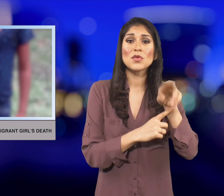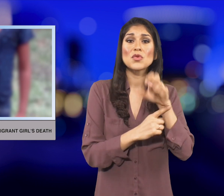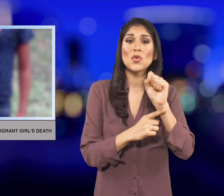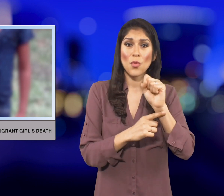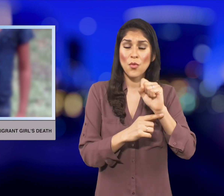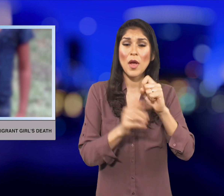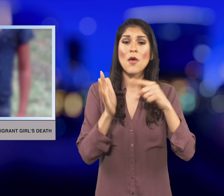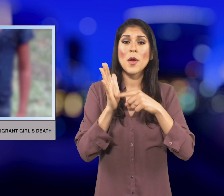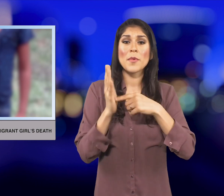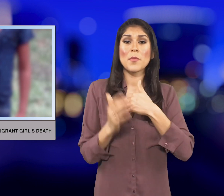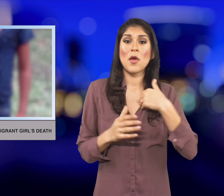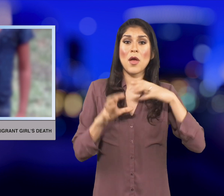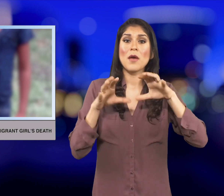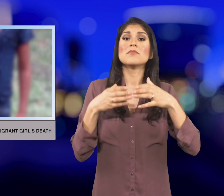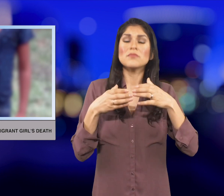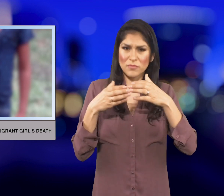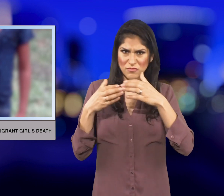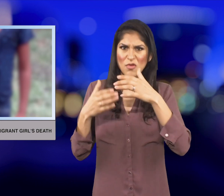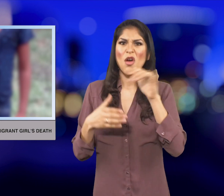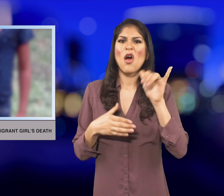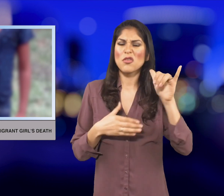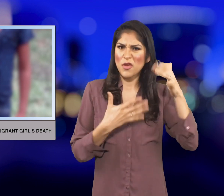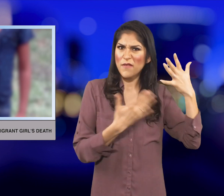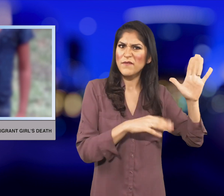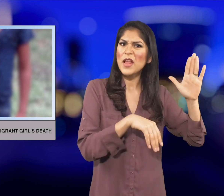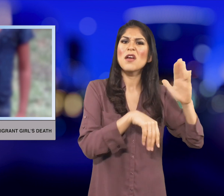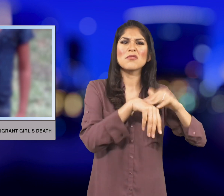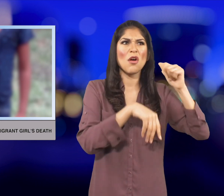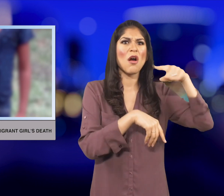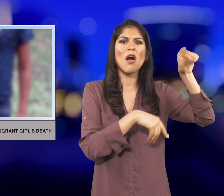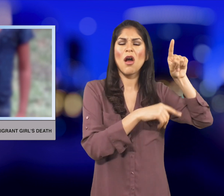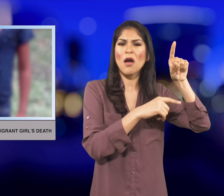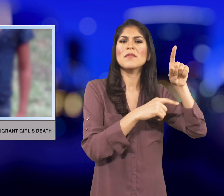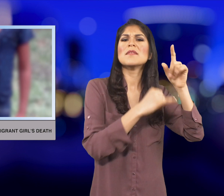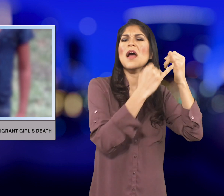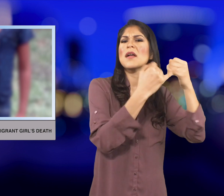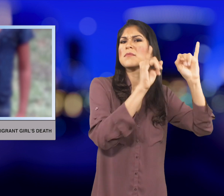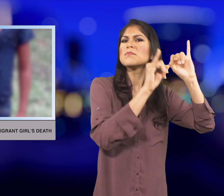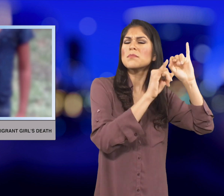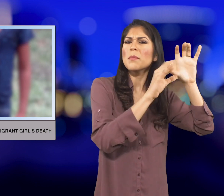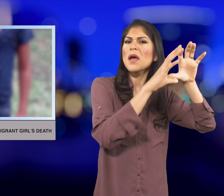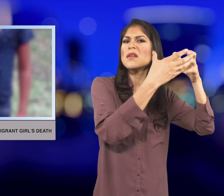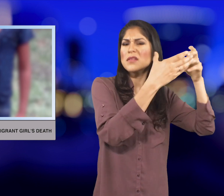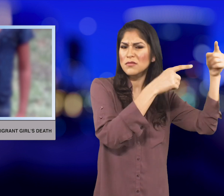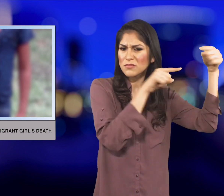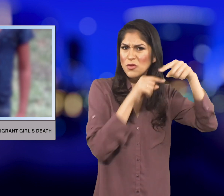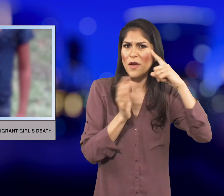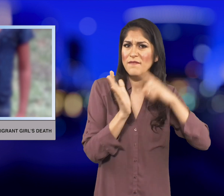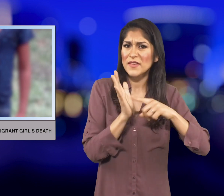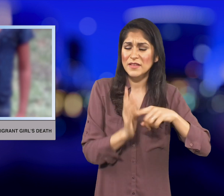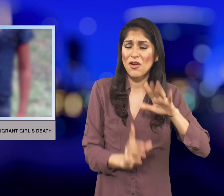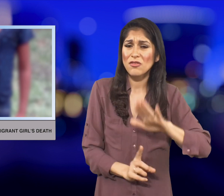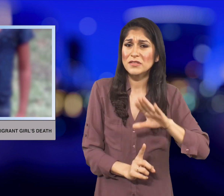A delegation of US representatives has also called for an independent investigation into